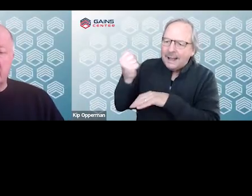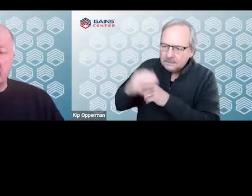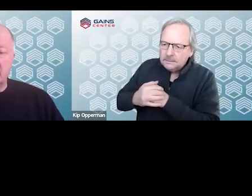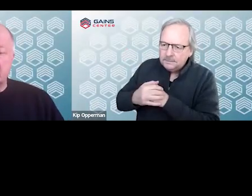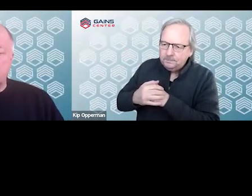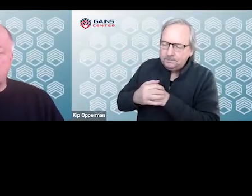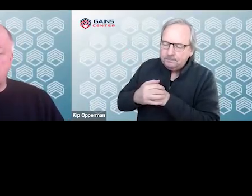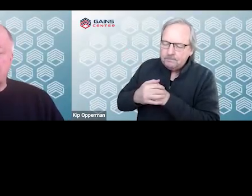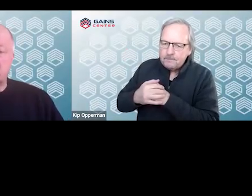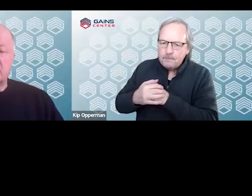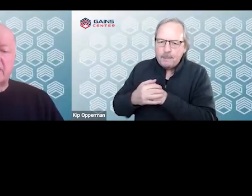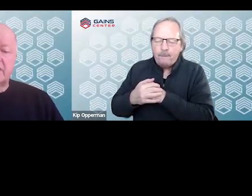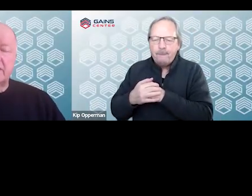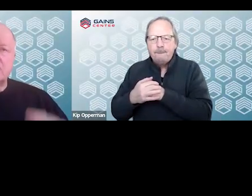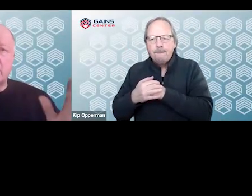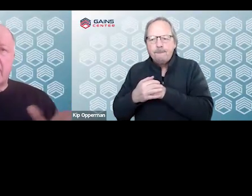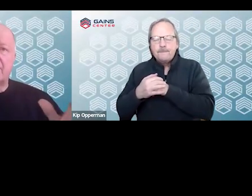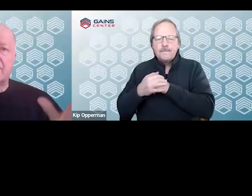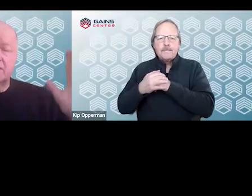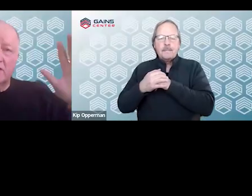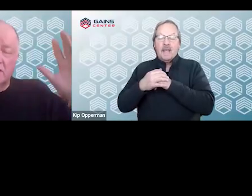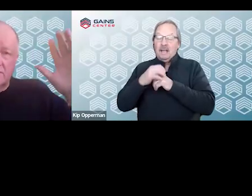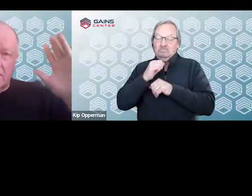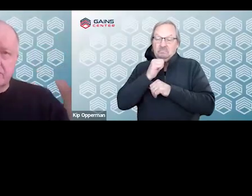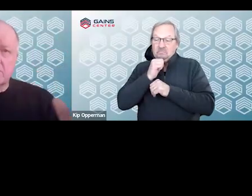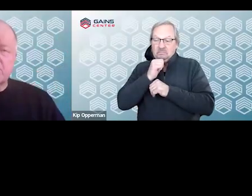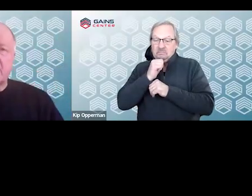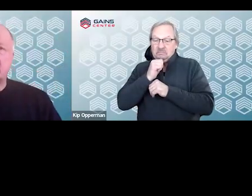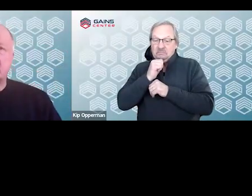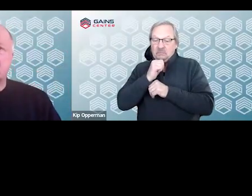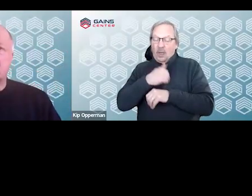And we certainly don't have 100% clear picture